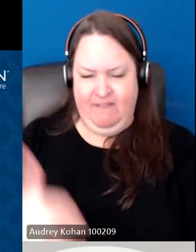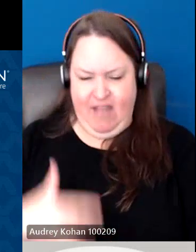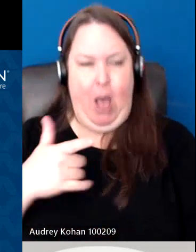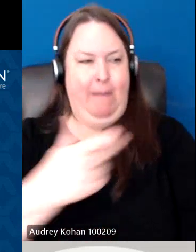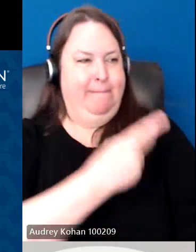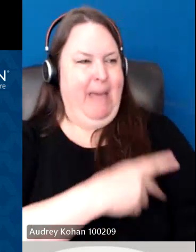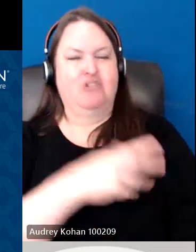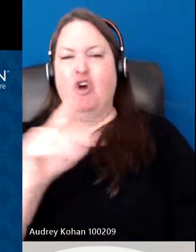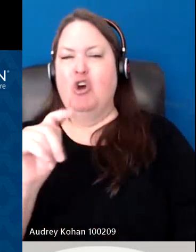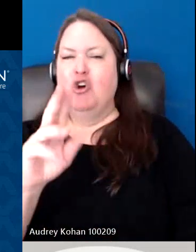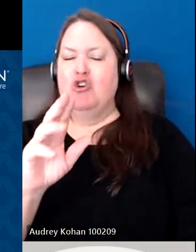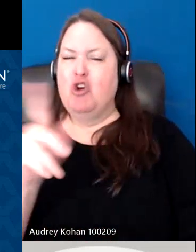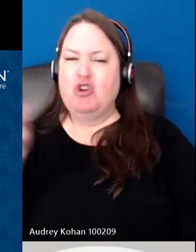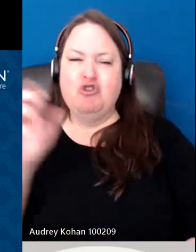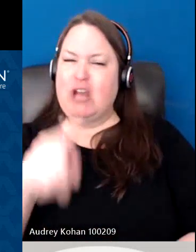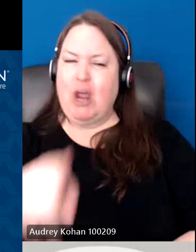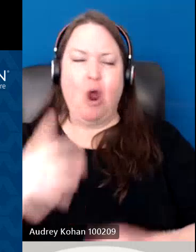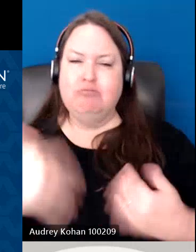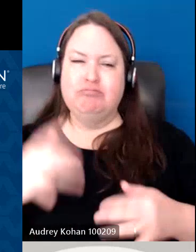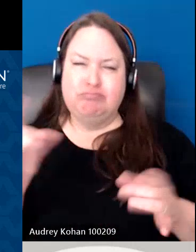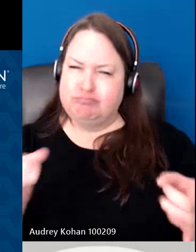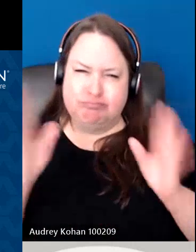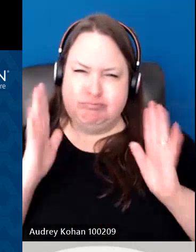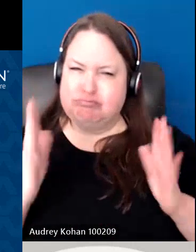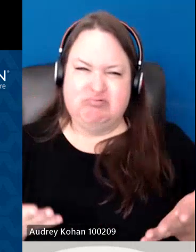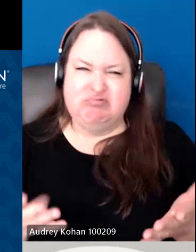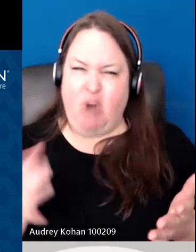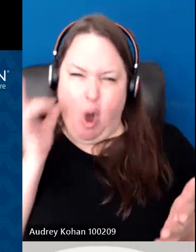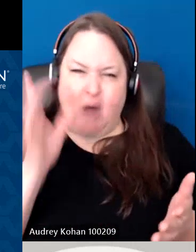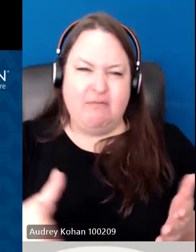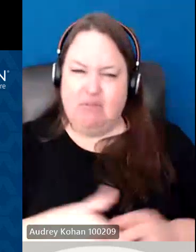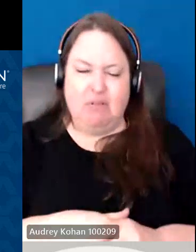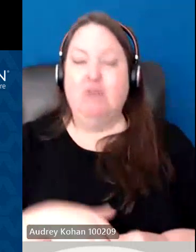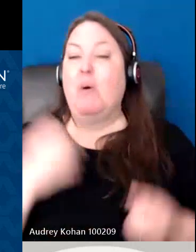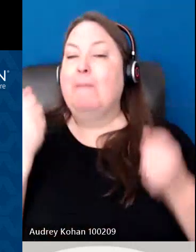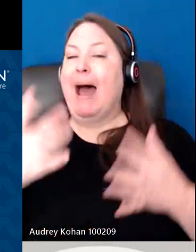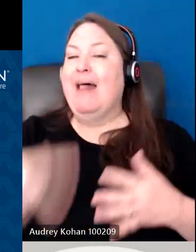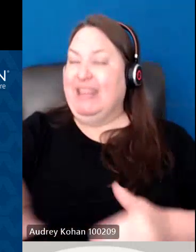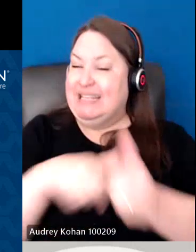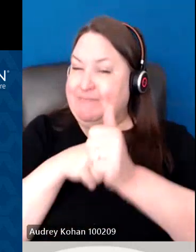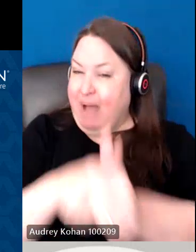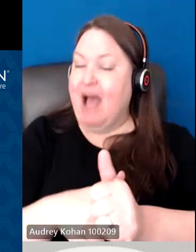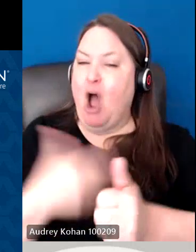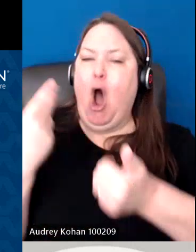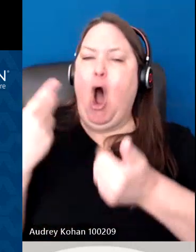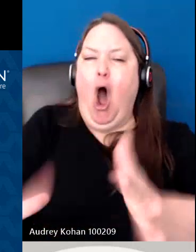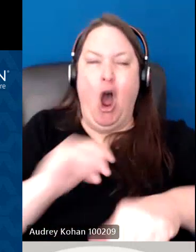treated so atrociously so again chances are many of these compliance measures are already in place